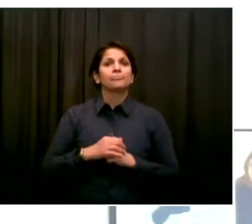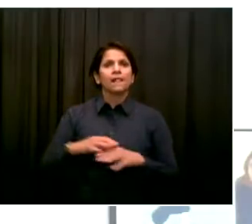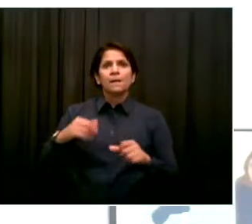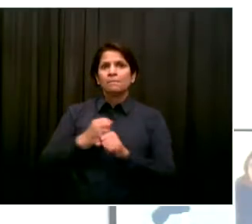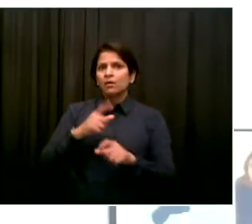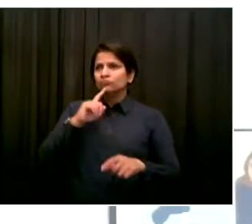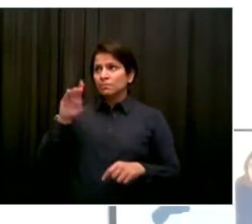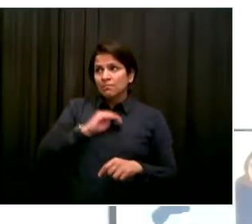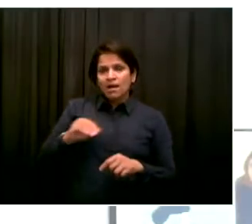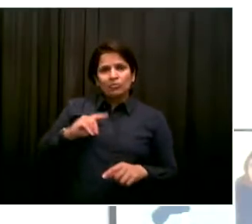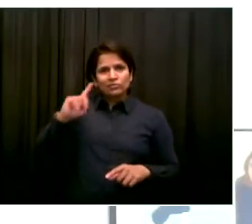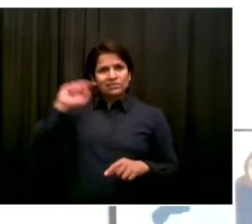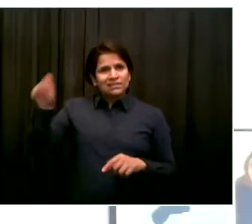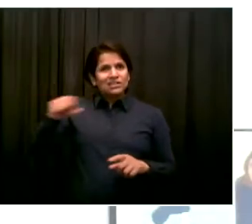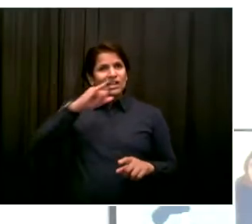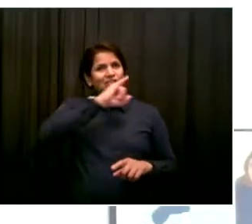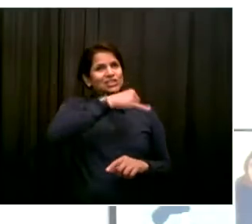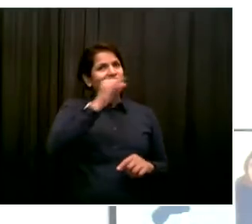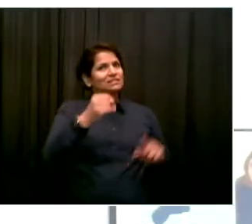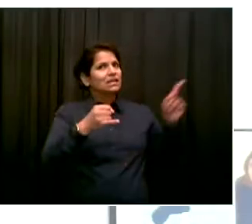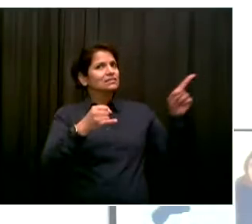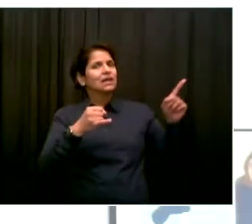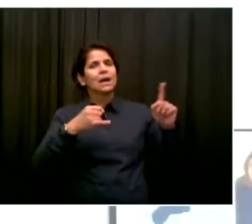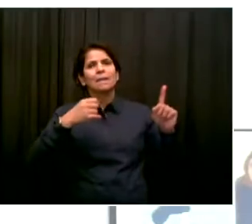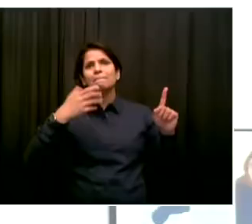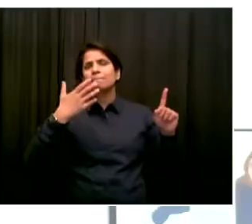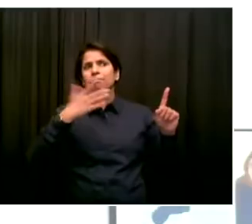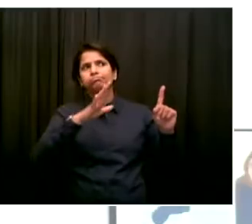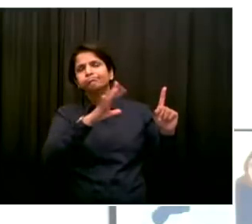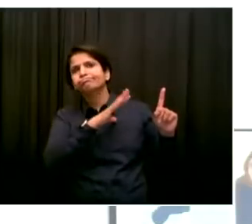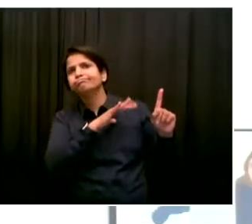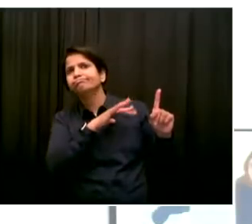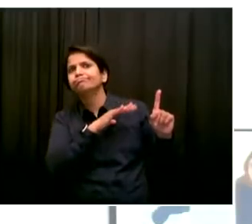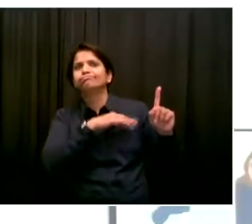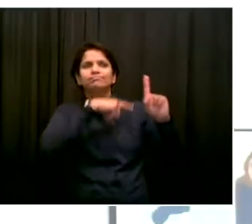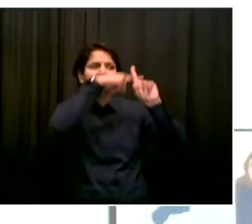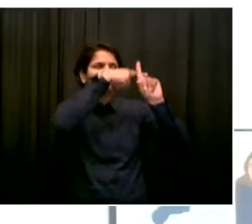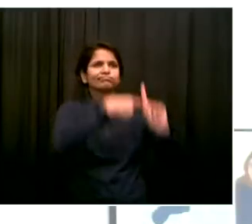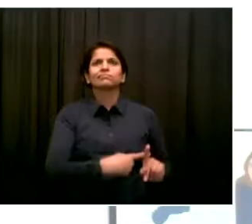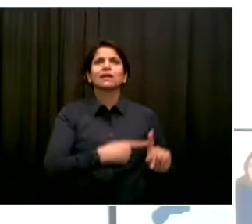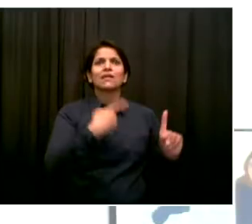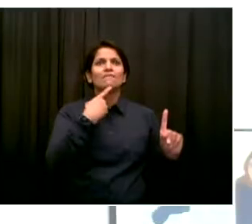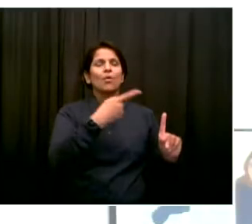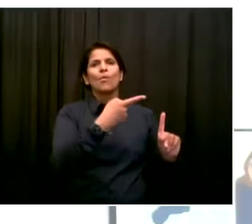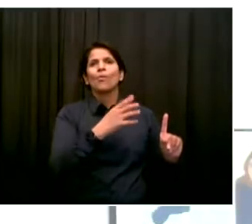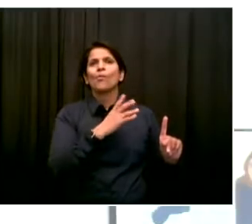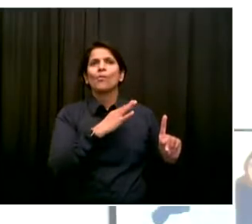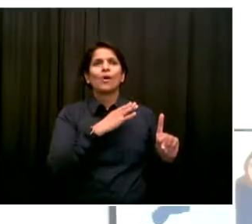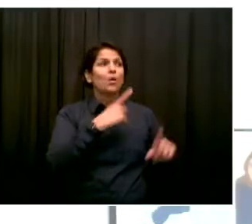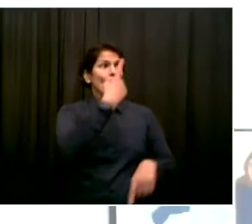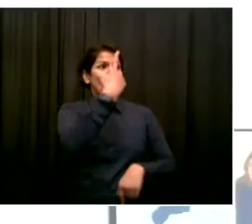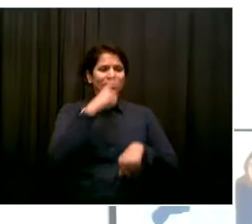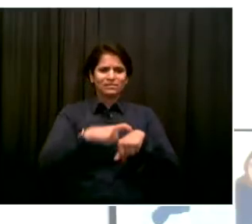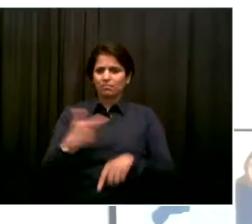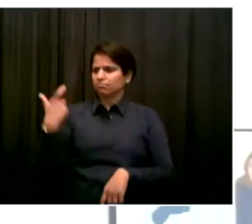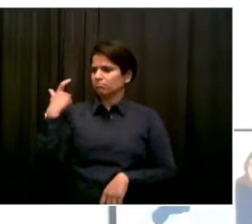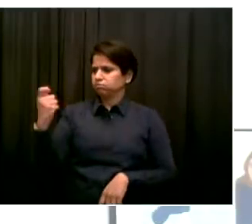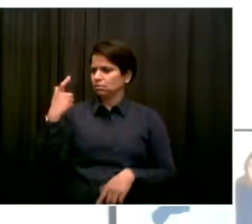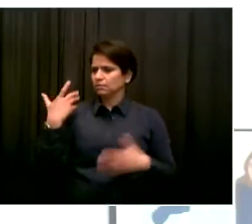THOSE DEVELOPMENTS. BUT AS THE MAYOR HAS SAID,